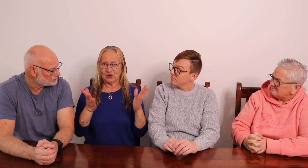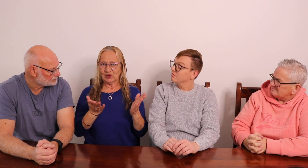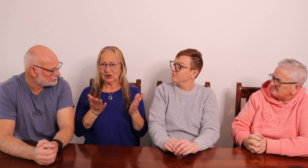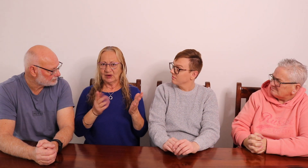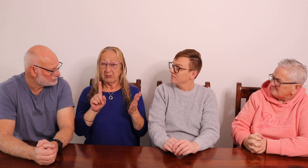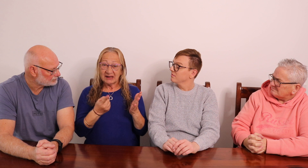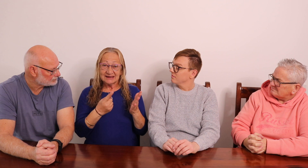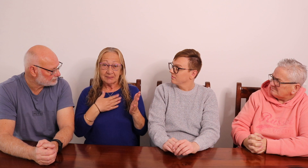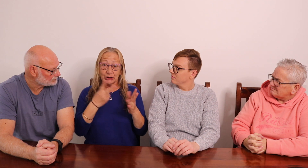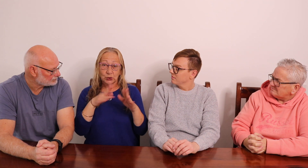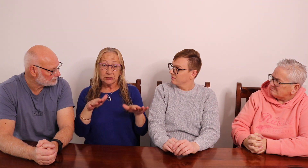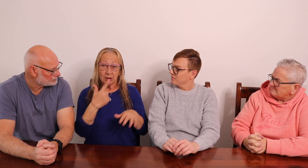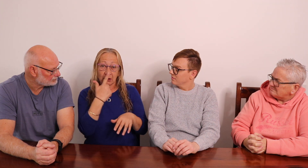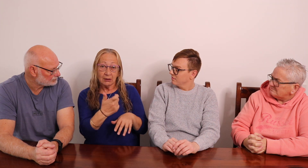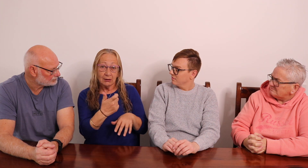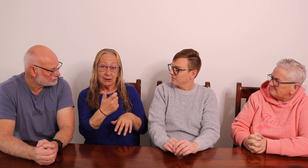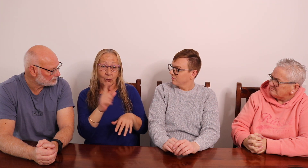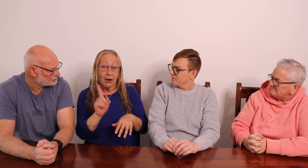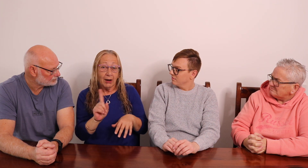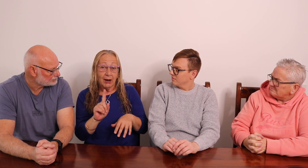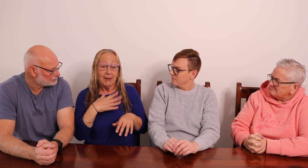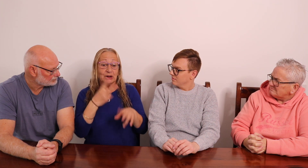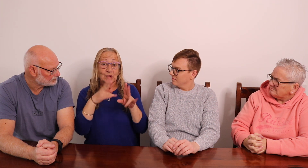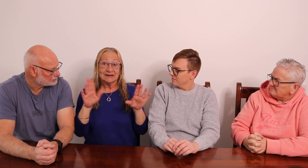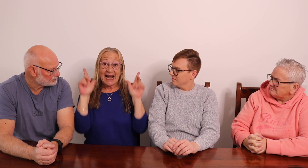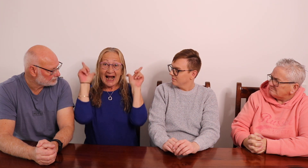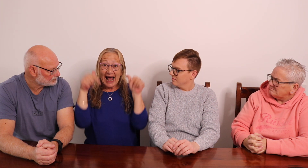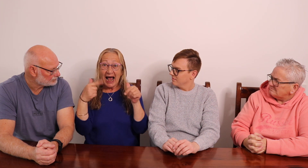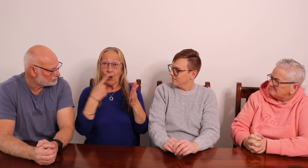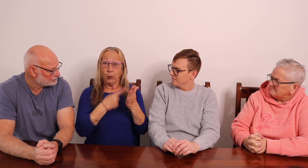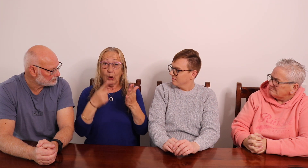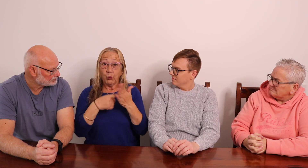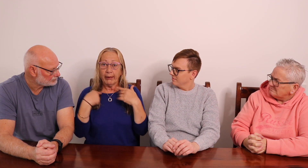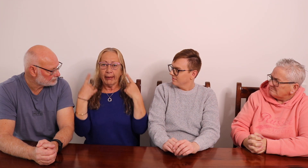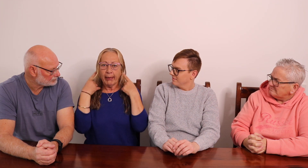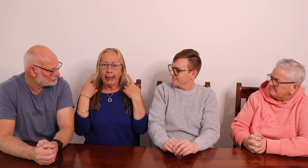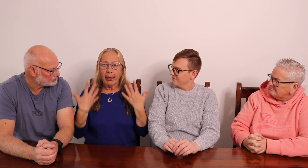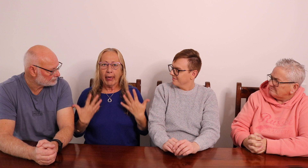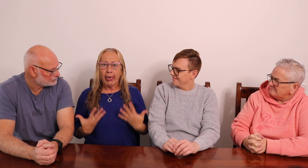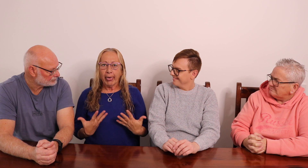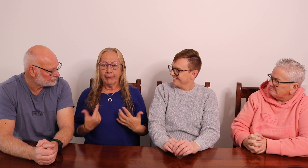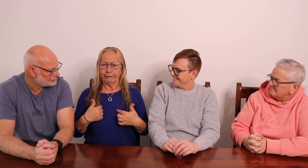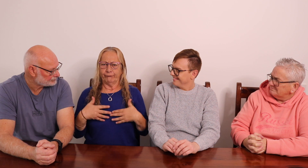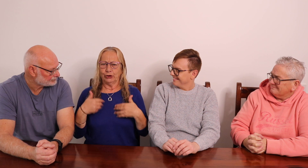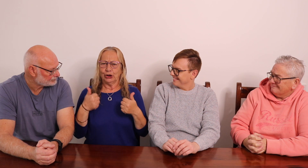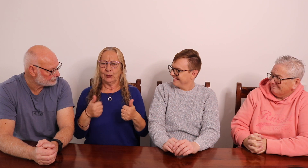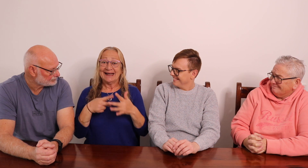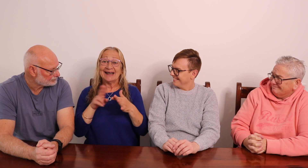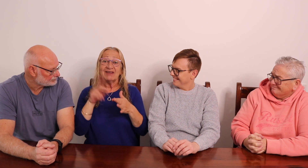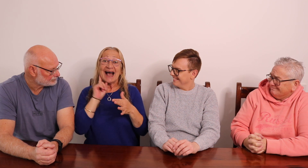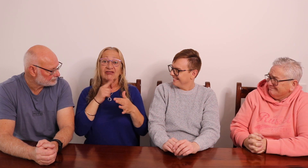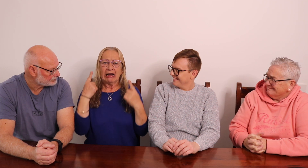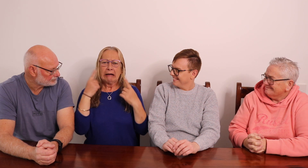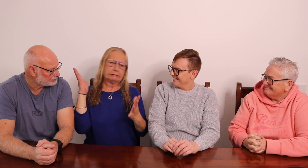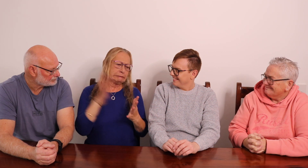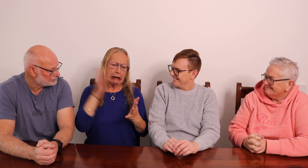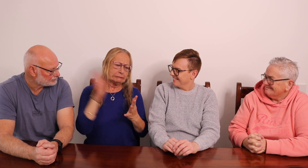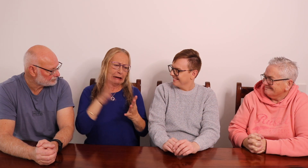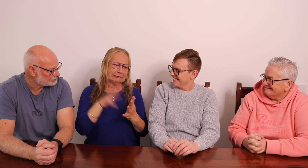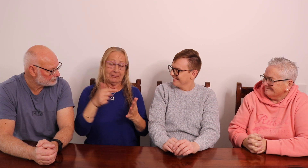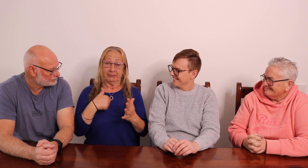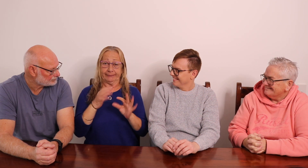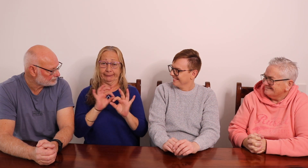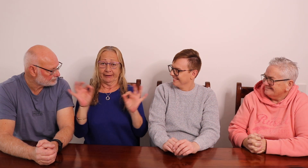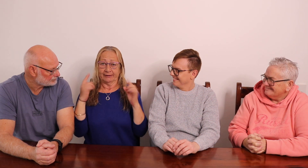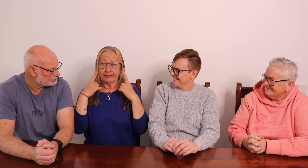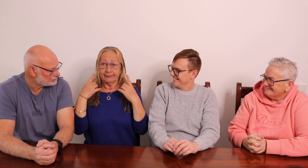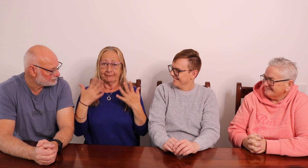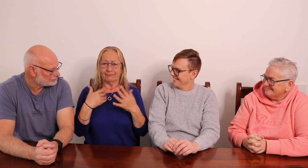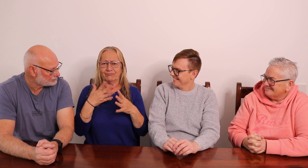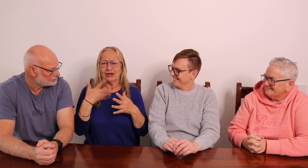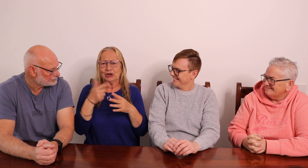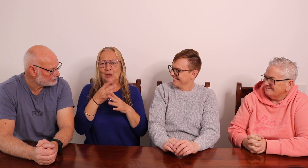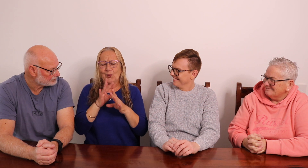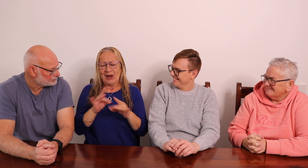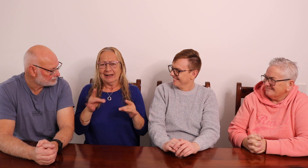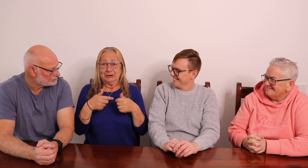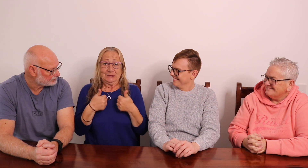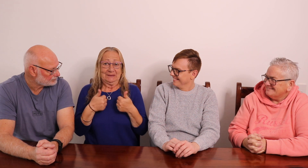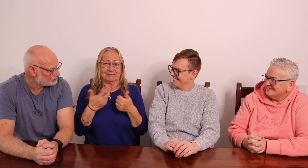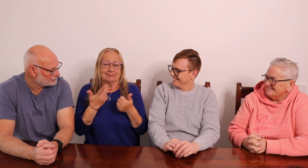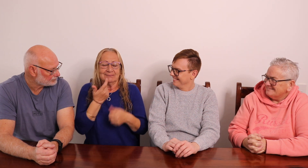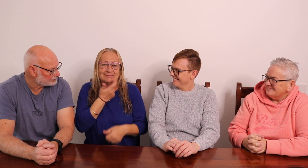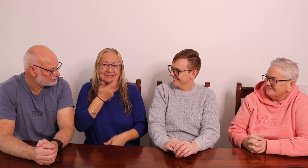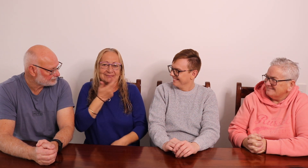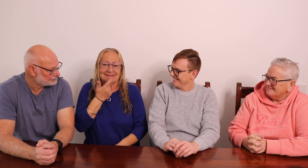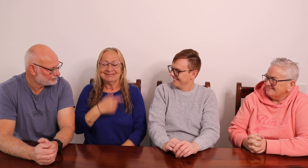M: I am very lucky when my two children swearing, I couldn't hear them. Hearing would hear them and nag but I am lucky.